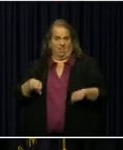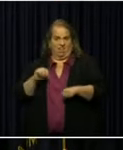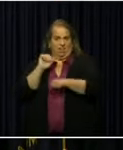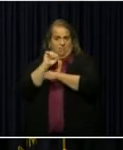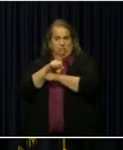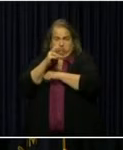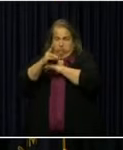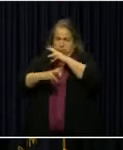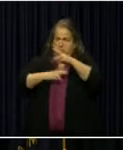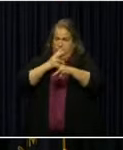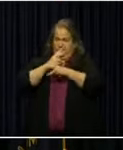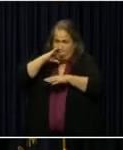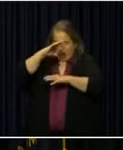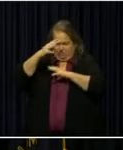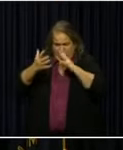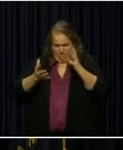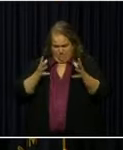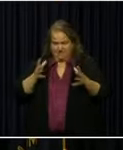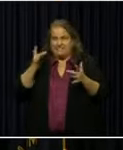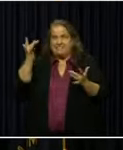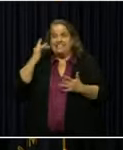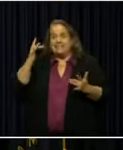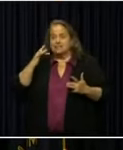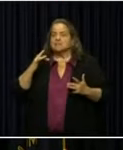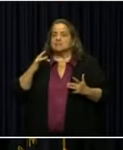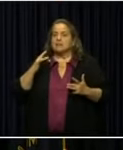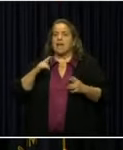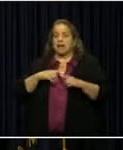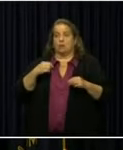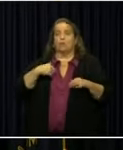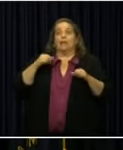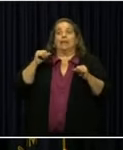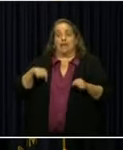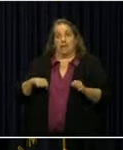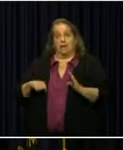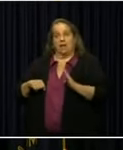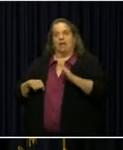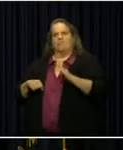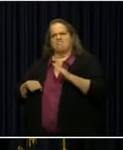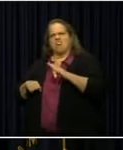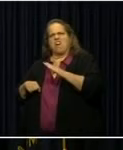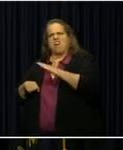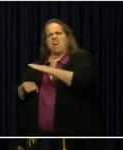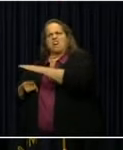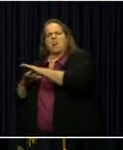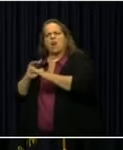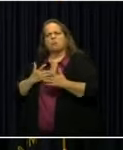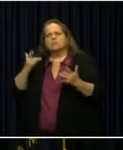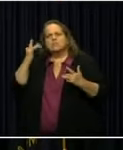ARE DETERMINED BY THE CENSUS. LET'S MAKE SURE WE DO OUR PART. LET'S MAKE SURE HA WE GET THOSE